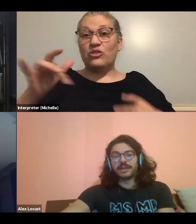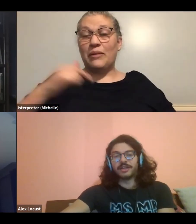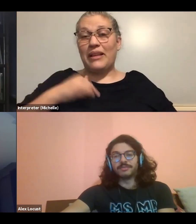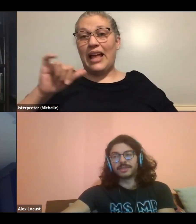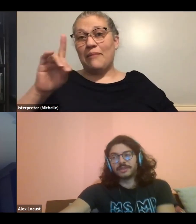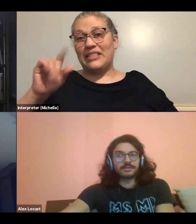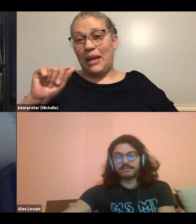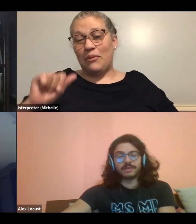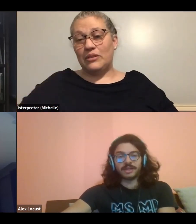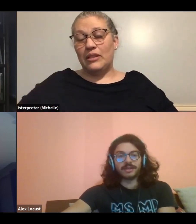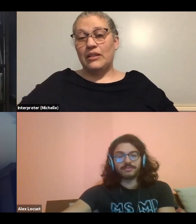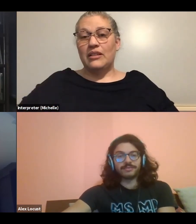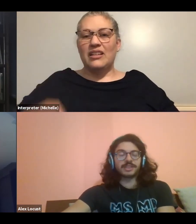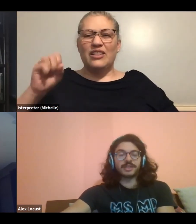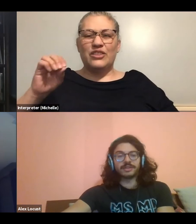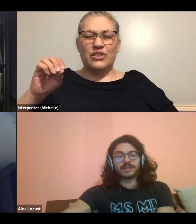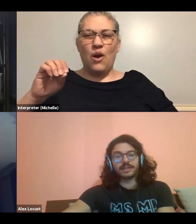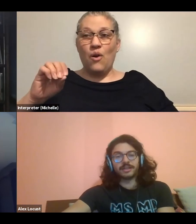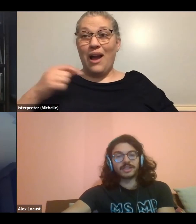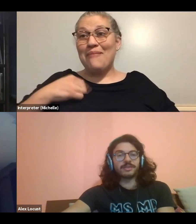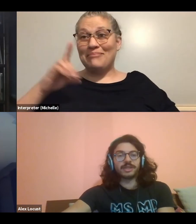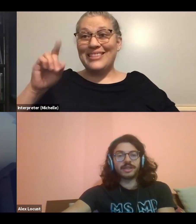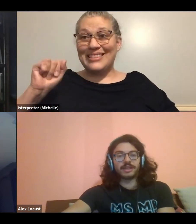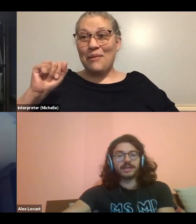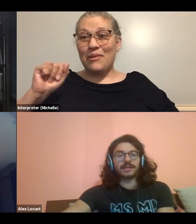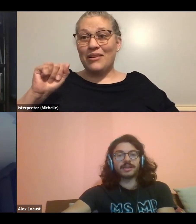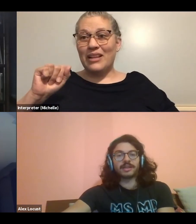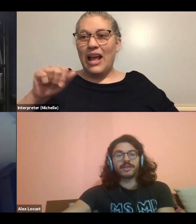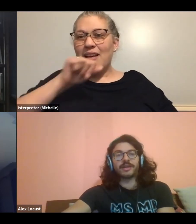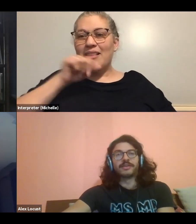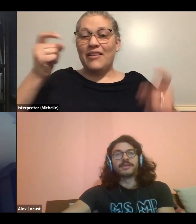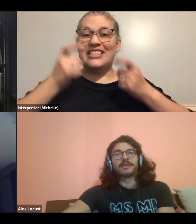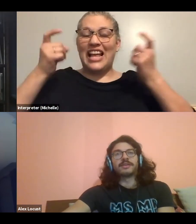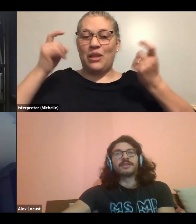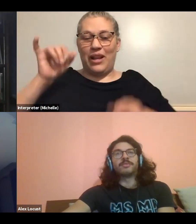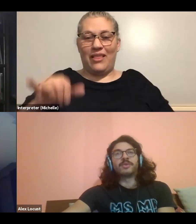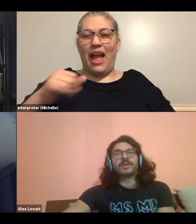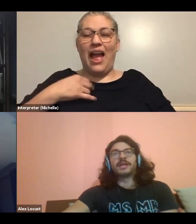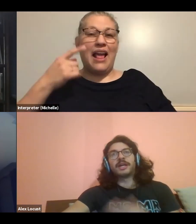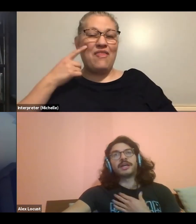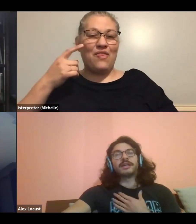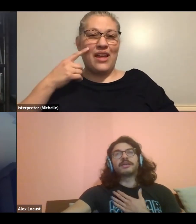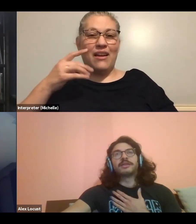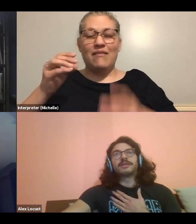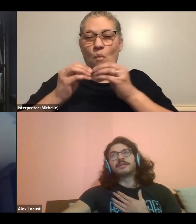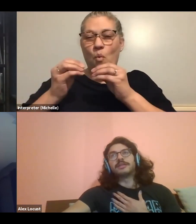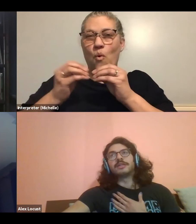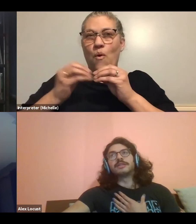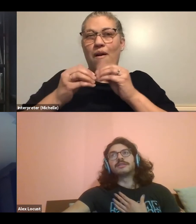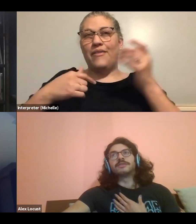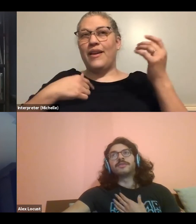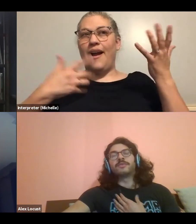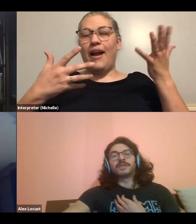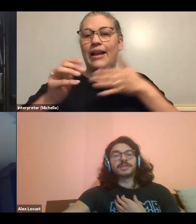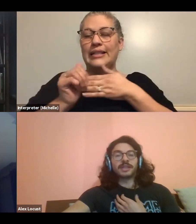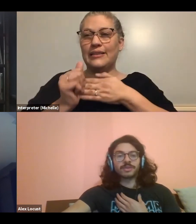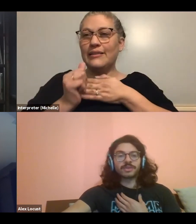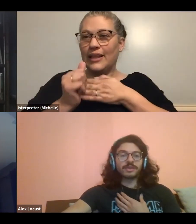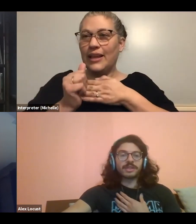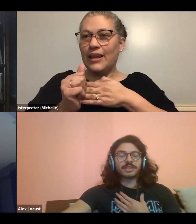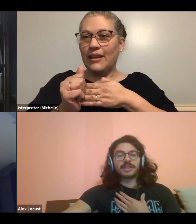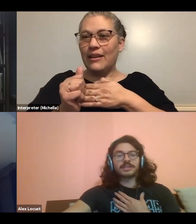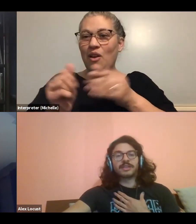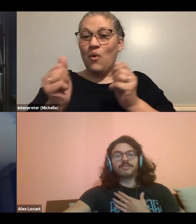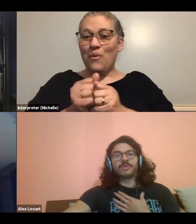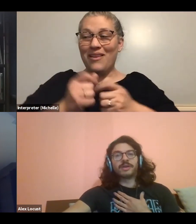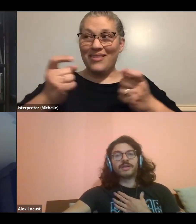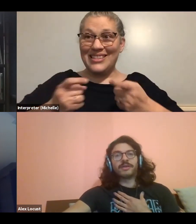Alex Locust: stigma shame all of that related to disability that's their problem that's not mine and it is a part of me.